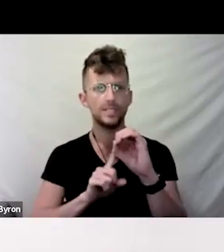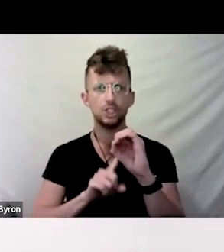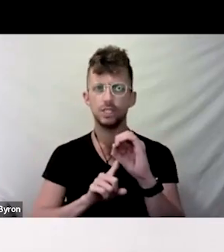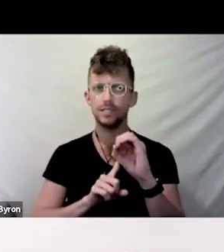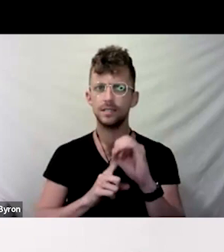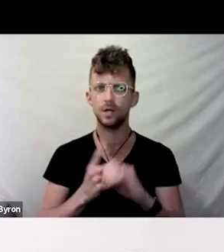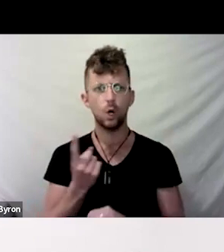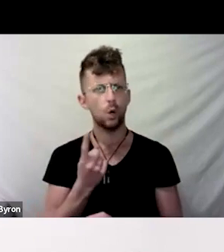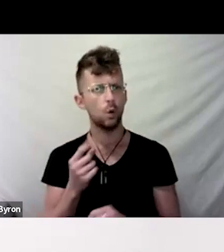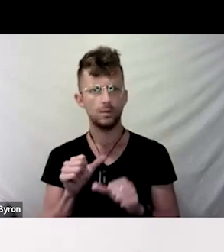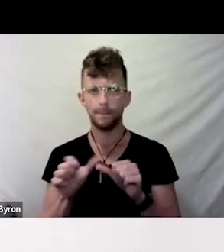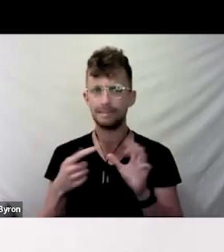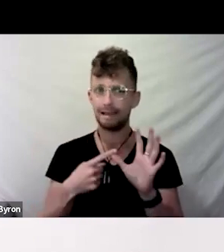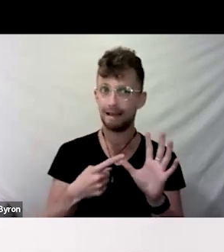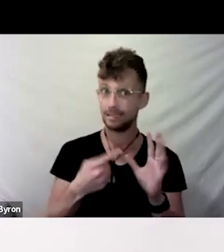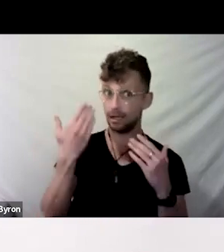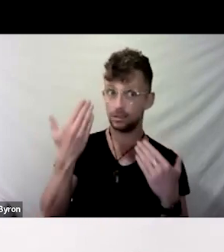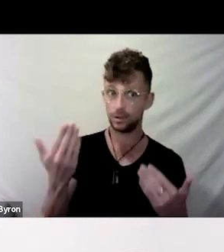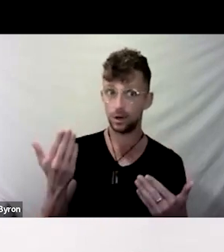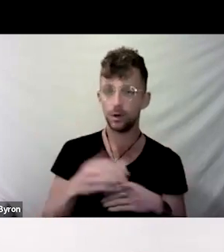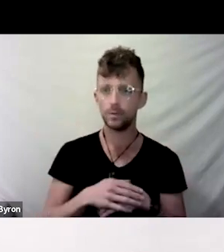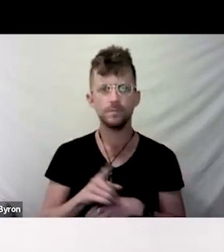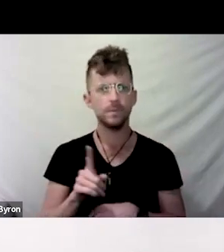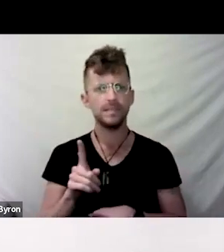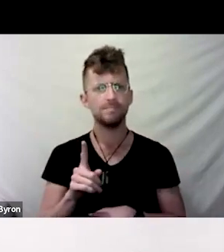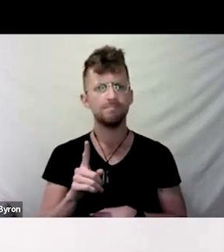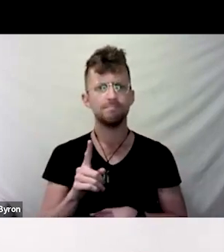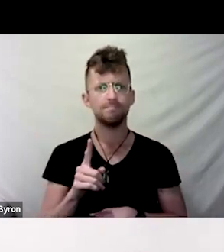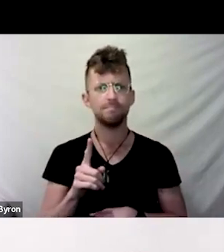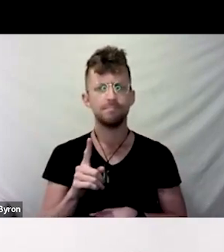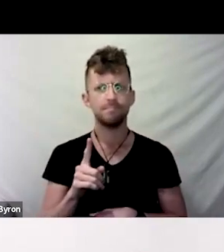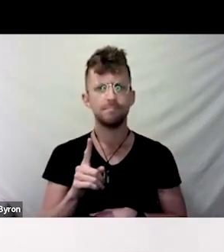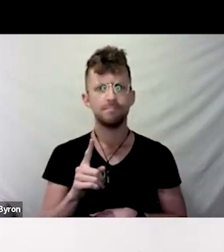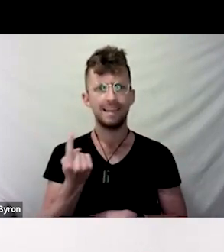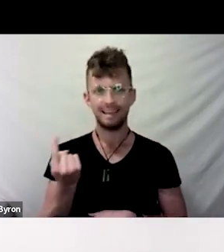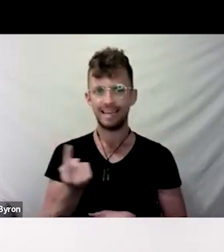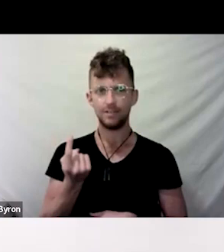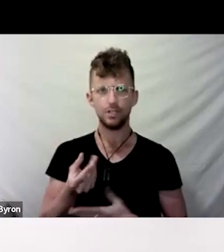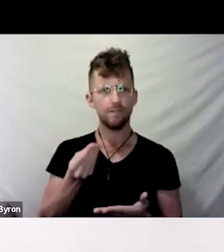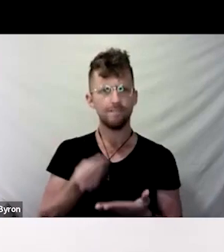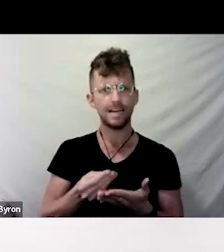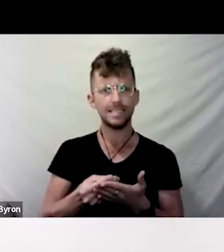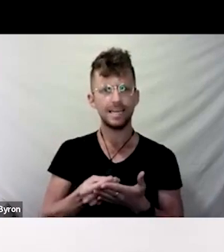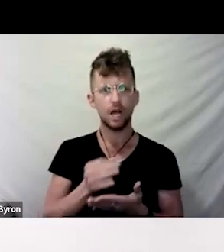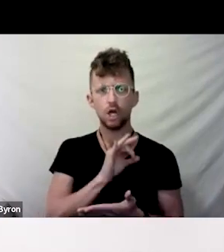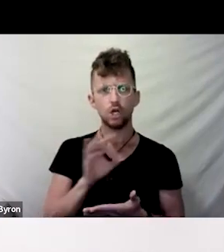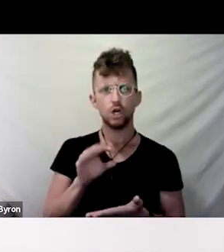Why does IF not get paid directly to the clients or their agent